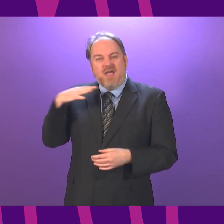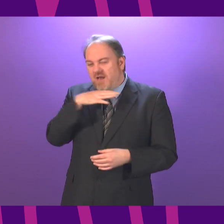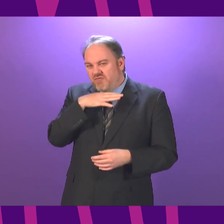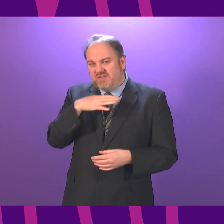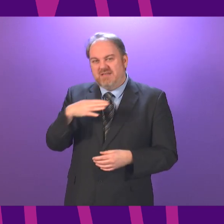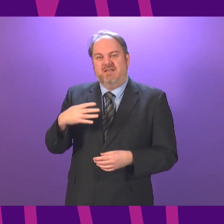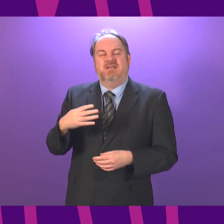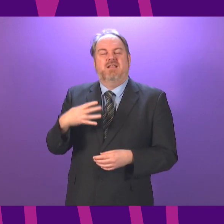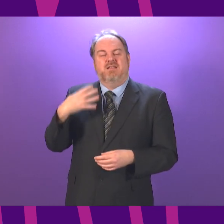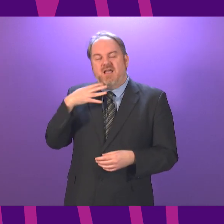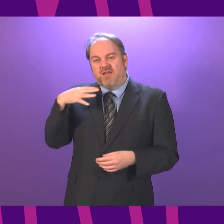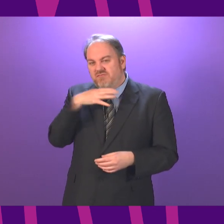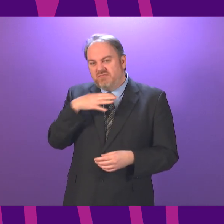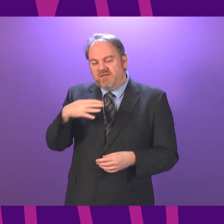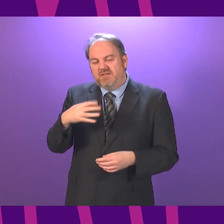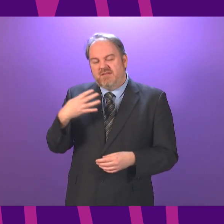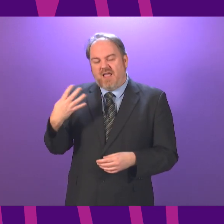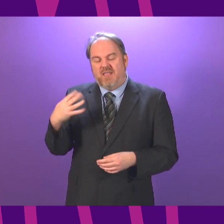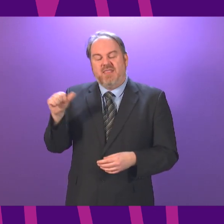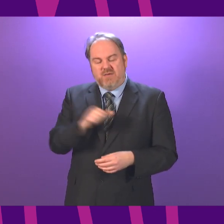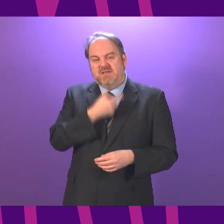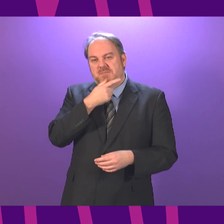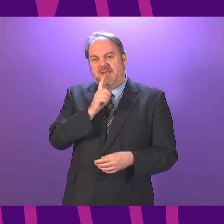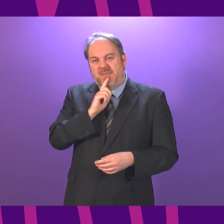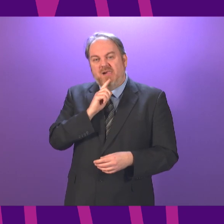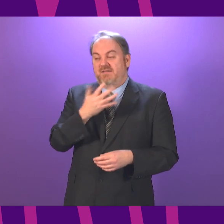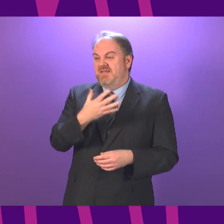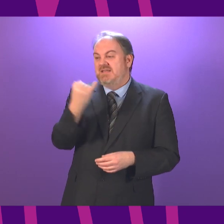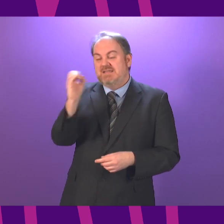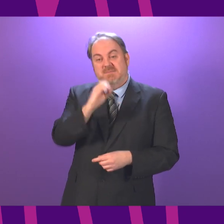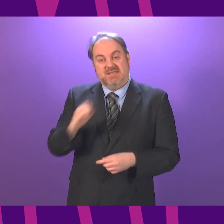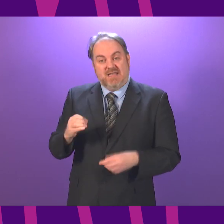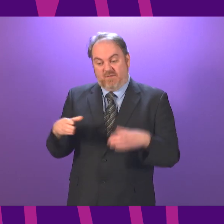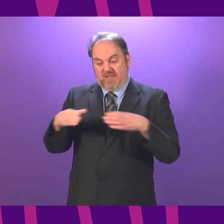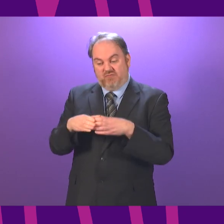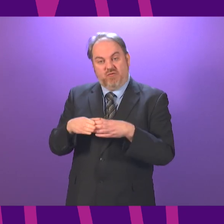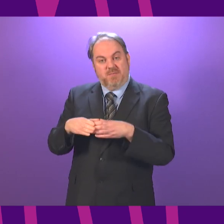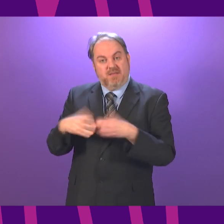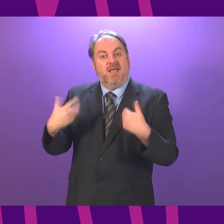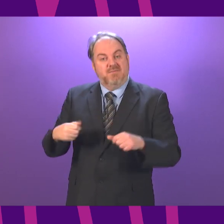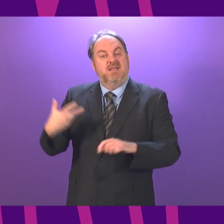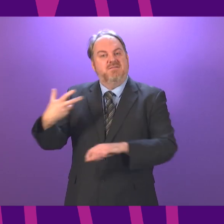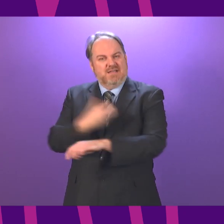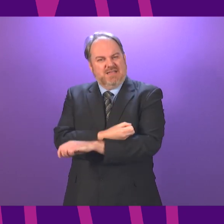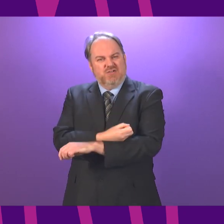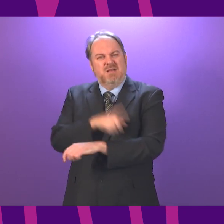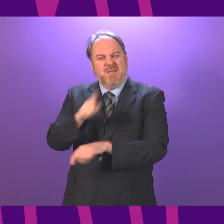which is 55 per cent, and now the delivery date has slipped by a week. Why? Can the